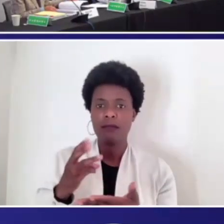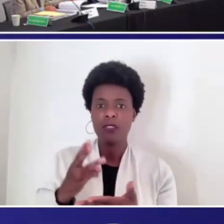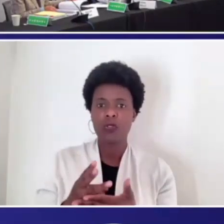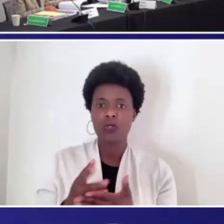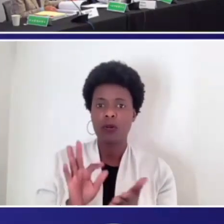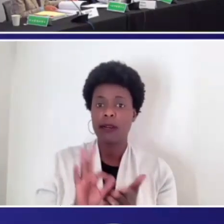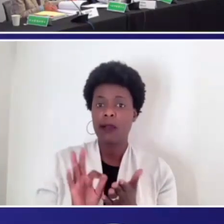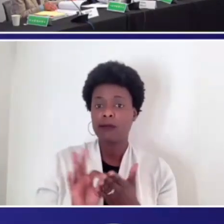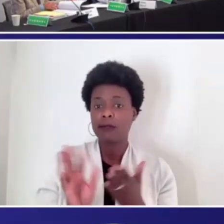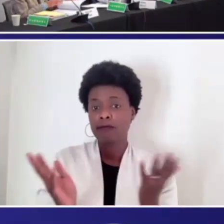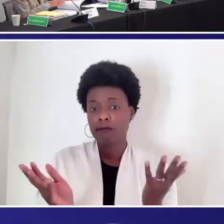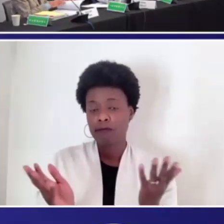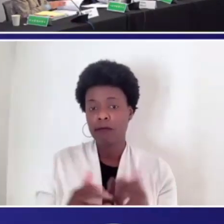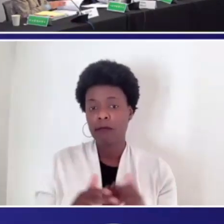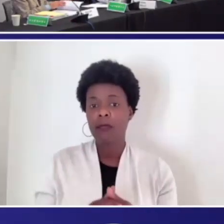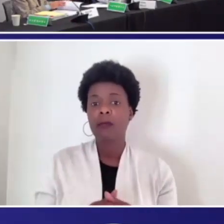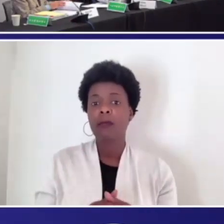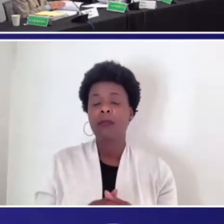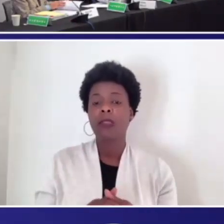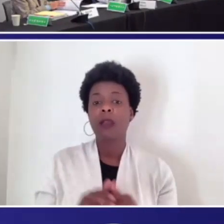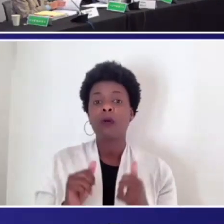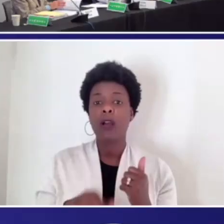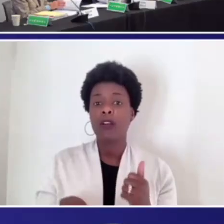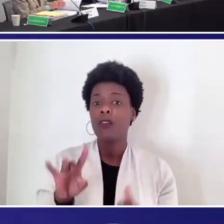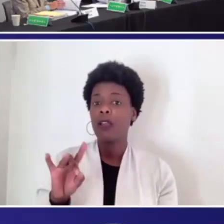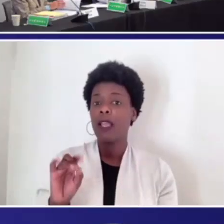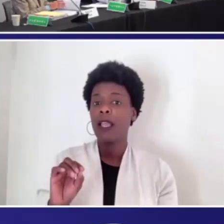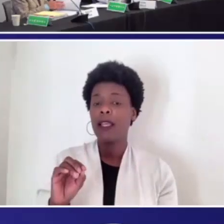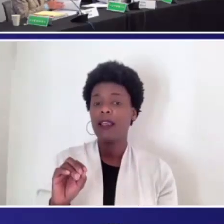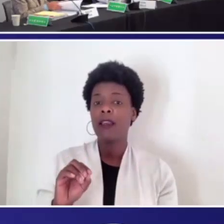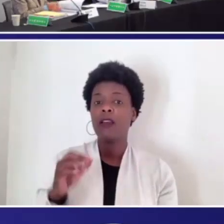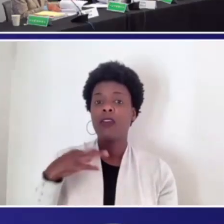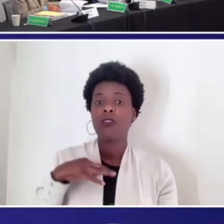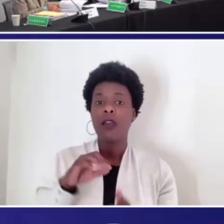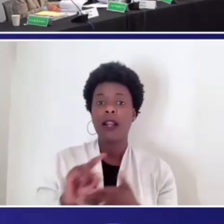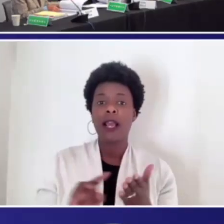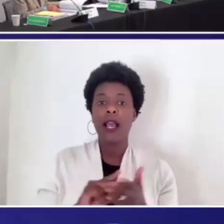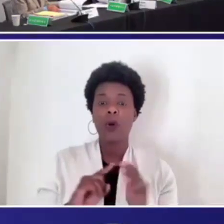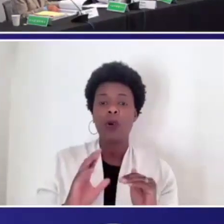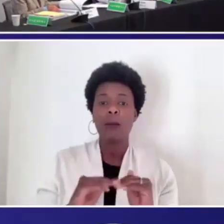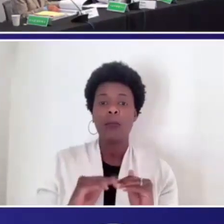Now, under the 80-credit-hour minimum, social work is not even close,